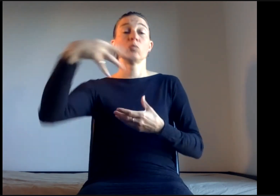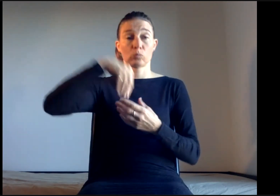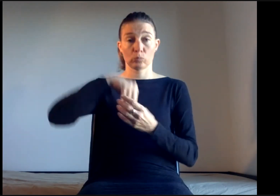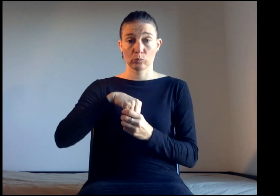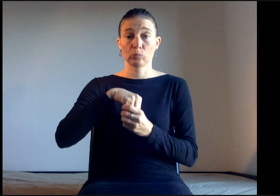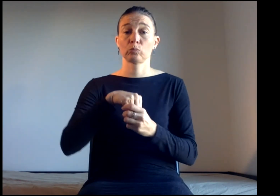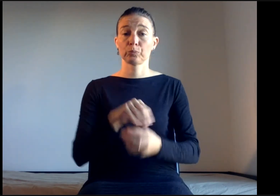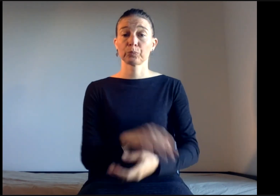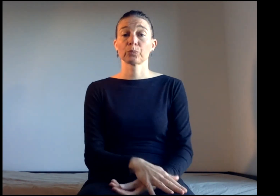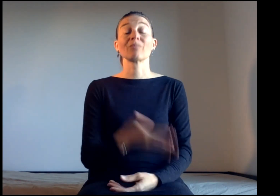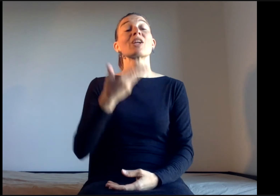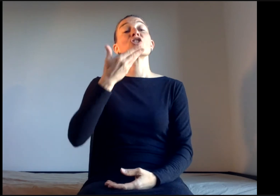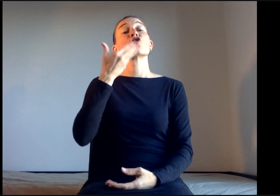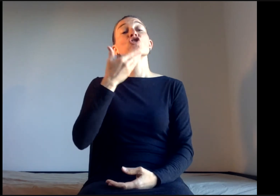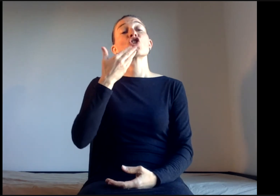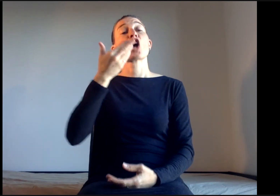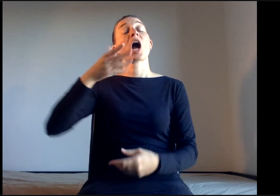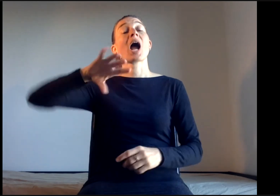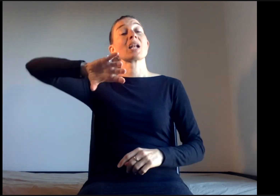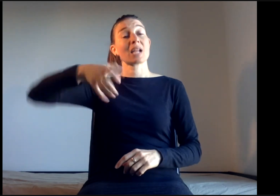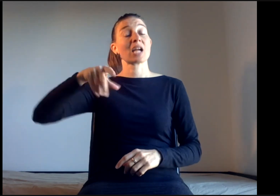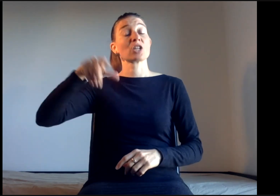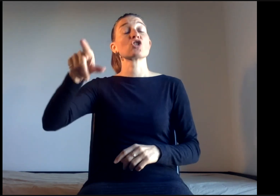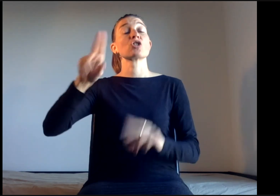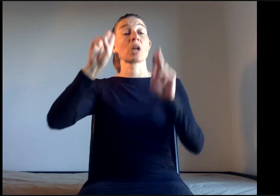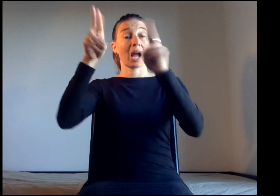to promote important amendments to legislative drafts